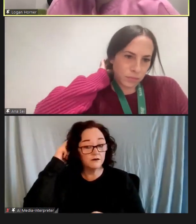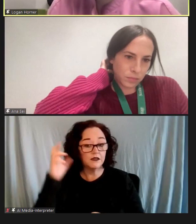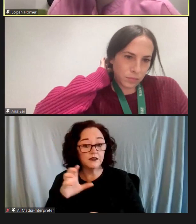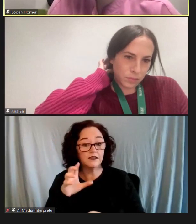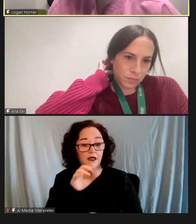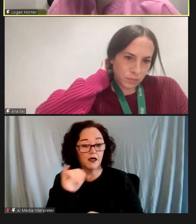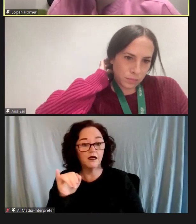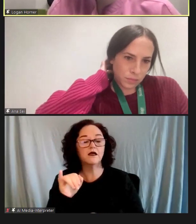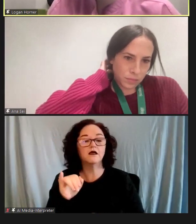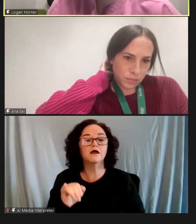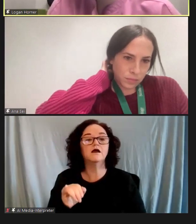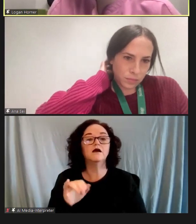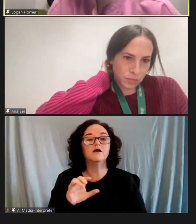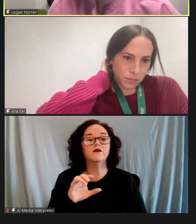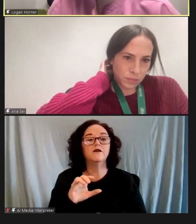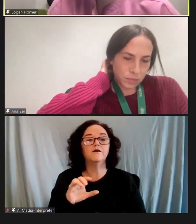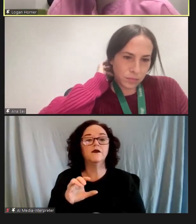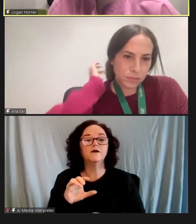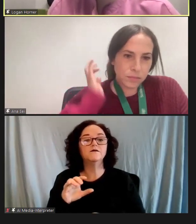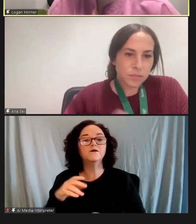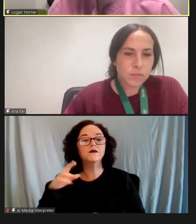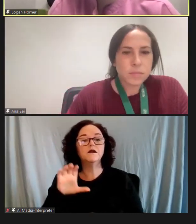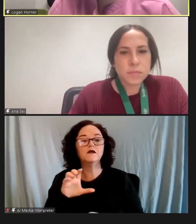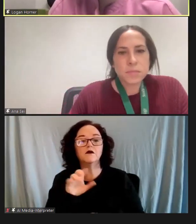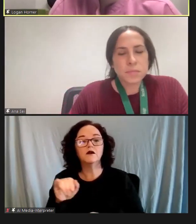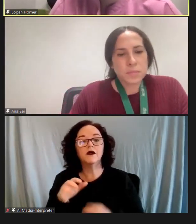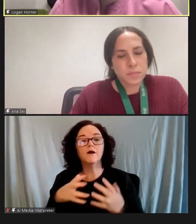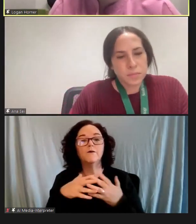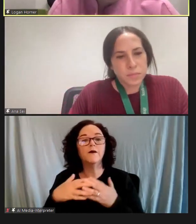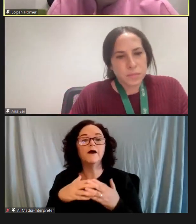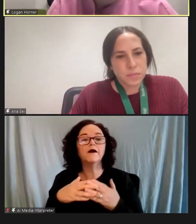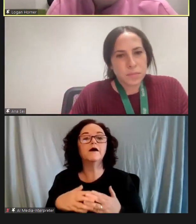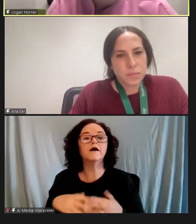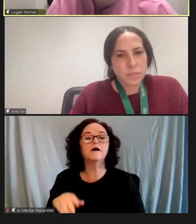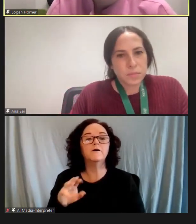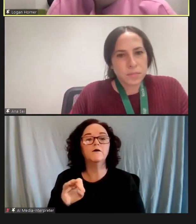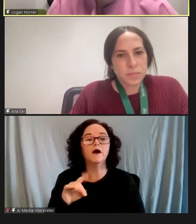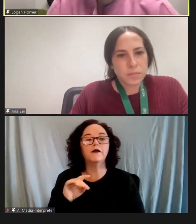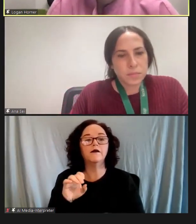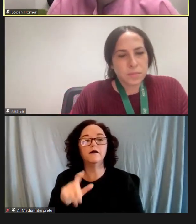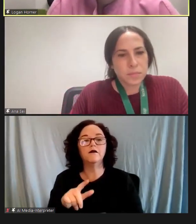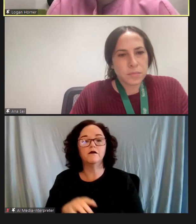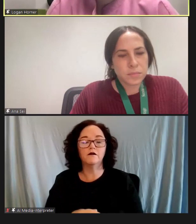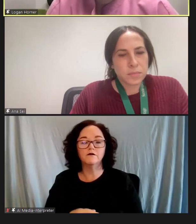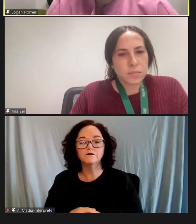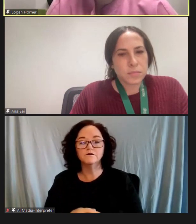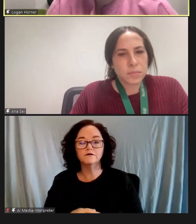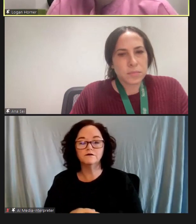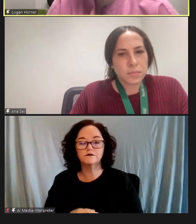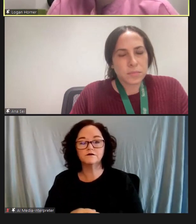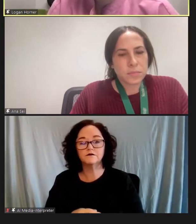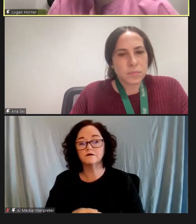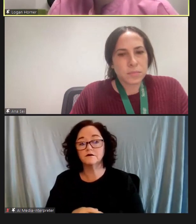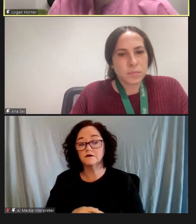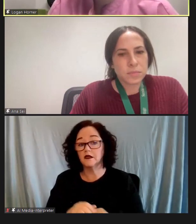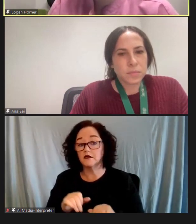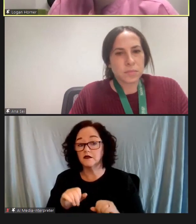vestibular aqueducts do we have CMV do we have something that could um cause